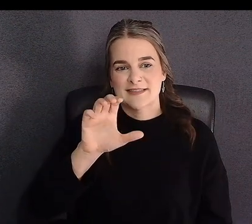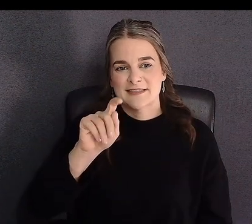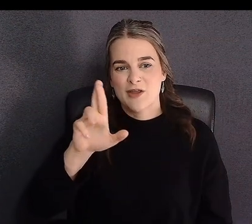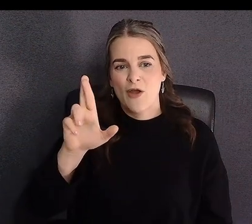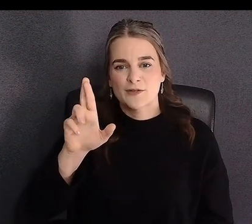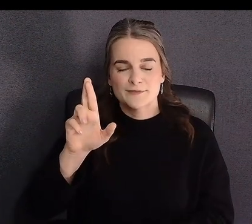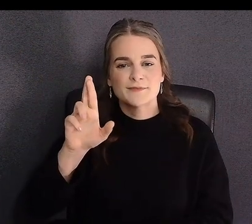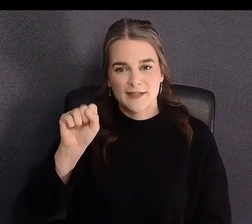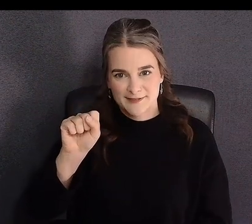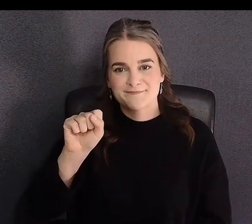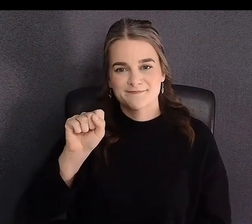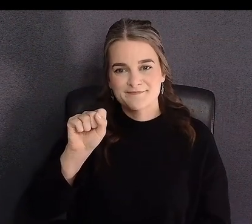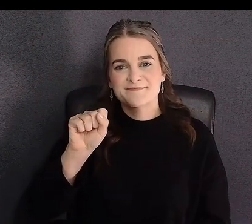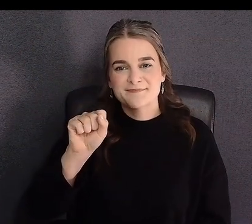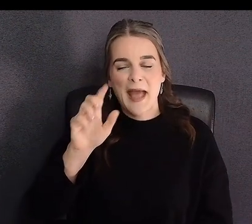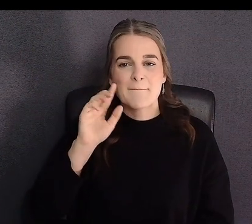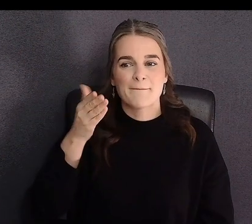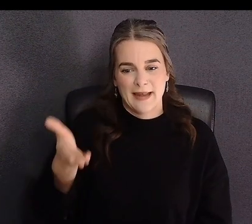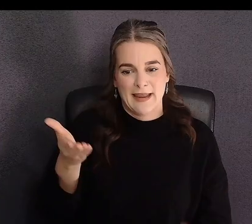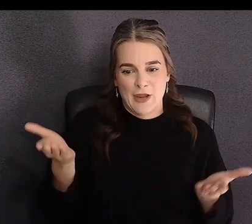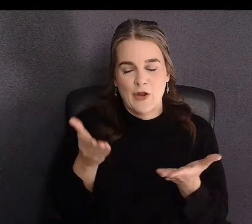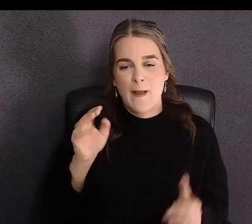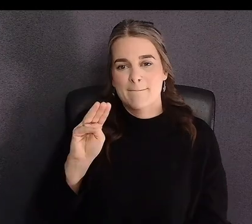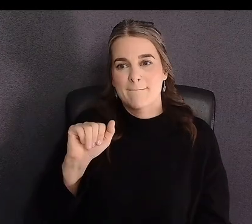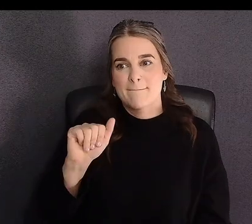So I've been at Magee for 18 years